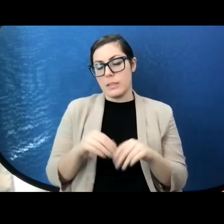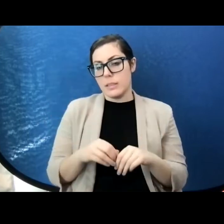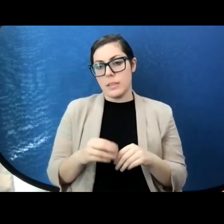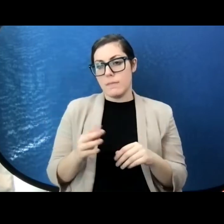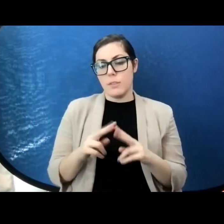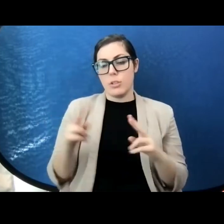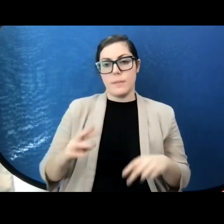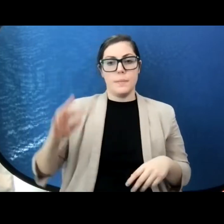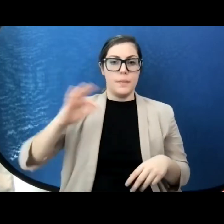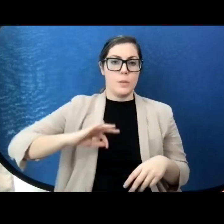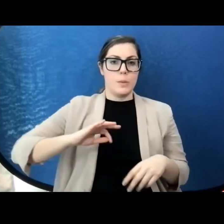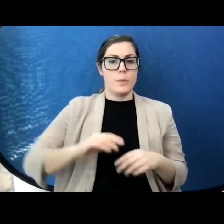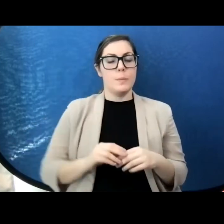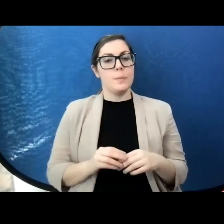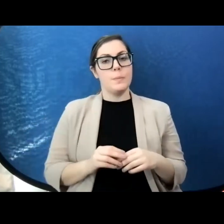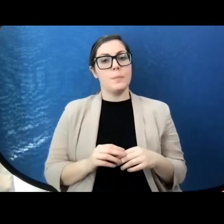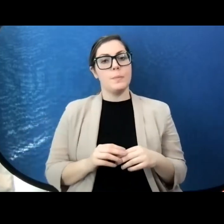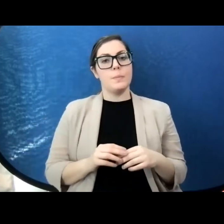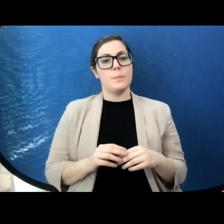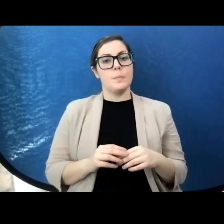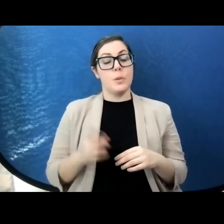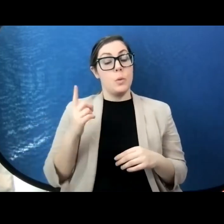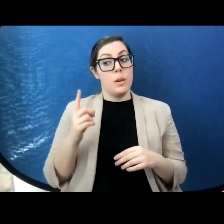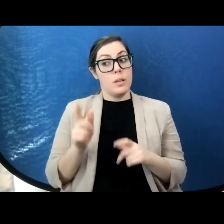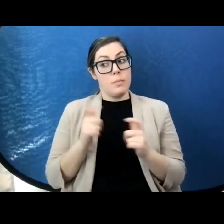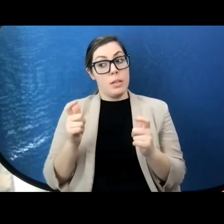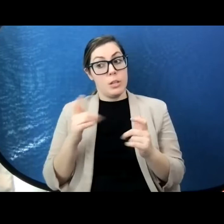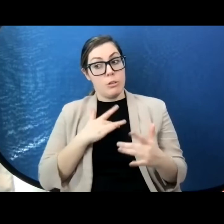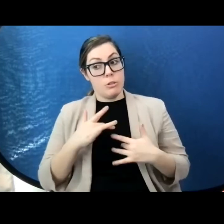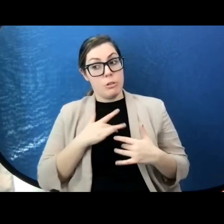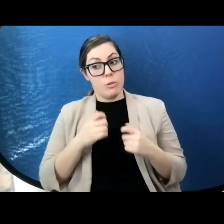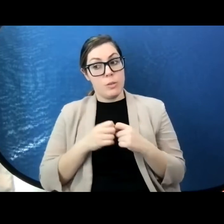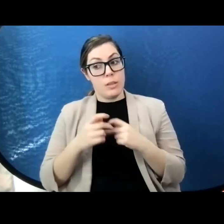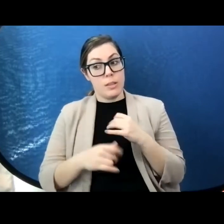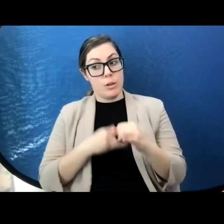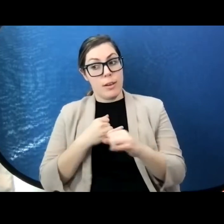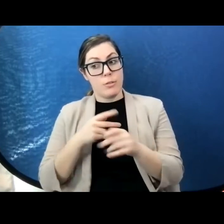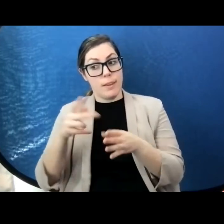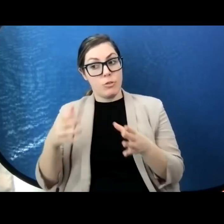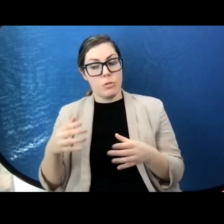of, one of the big key concerns for international ed professionals is how do you encourage more